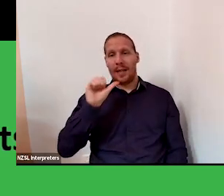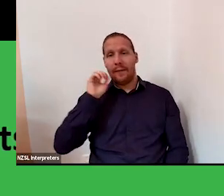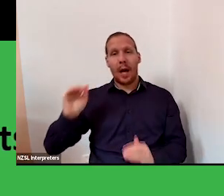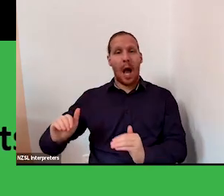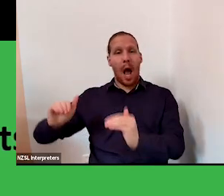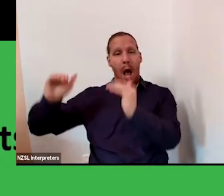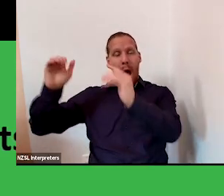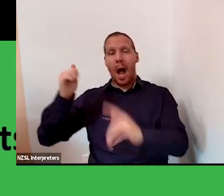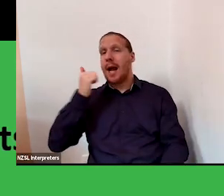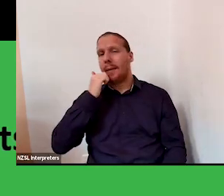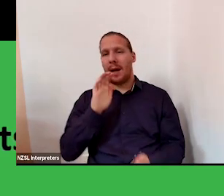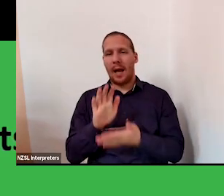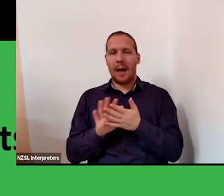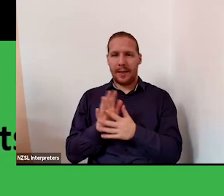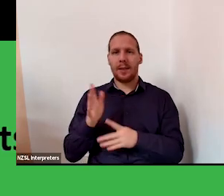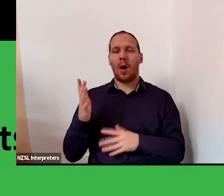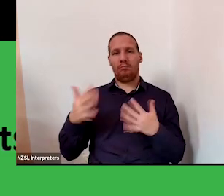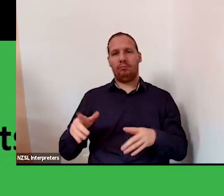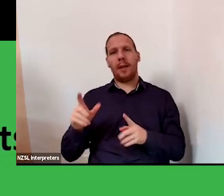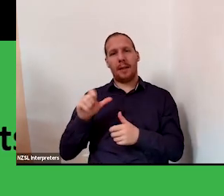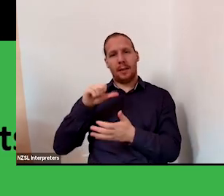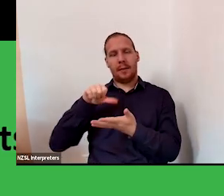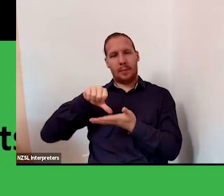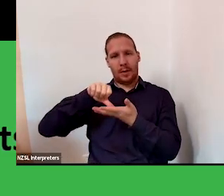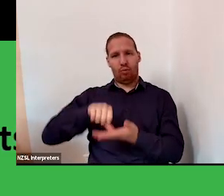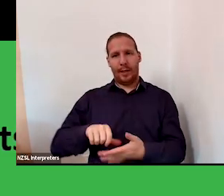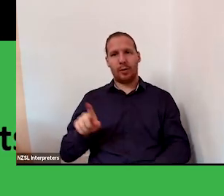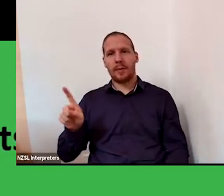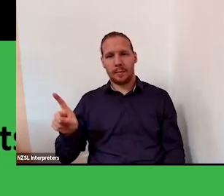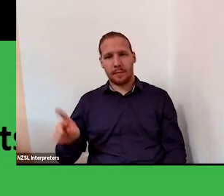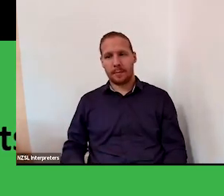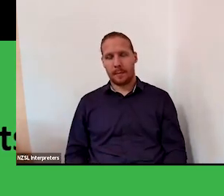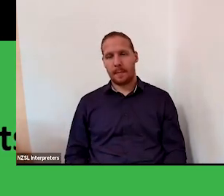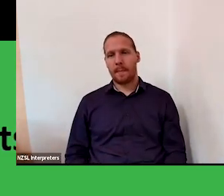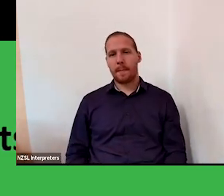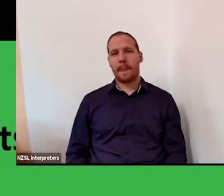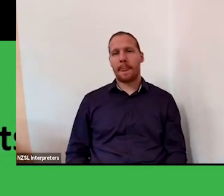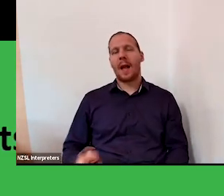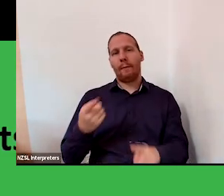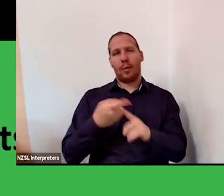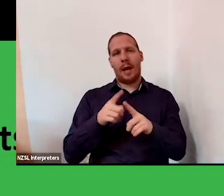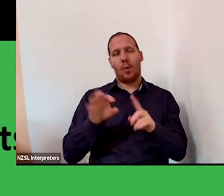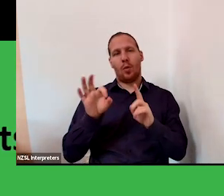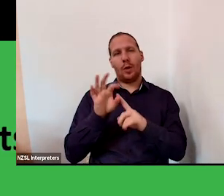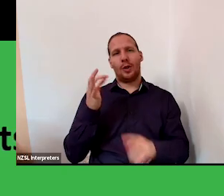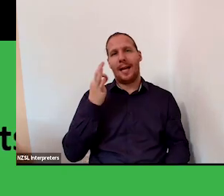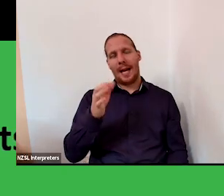Examples of the items asked included. I was bothered by things that don't usually bother me, and I didn't sleep as well as I usually sleep.